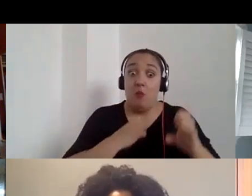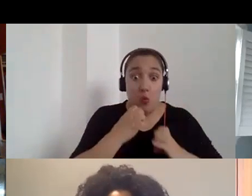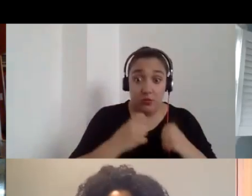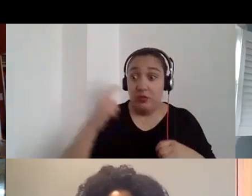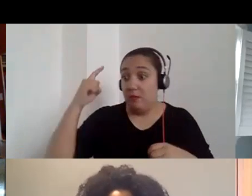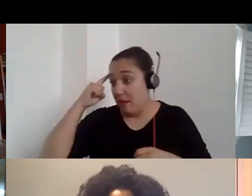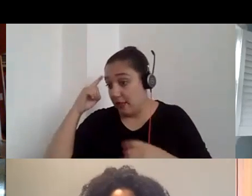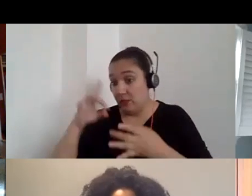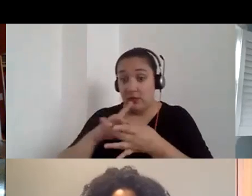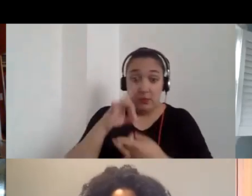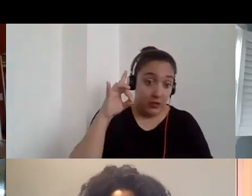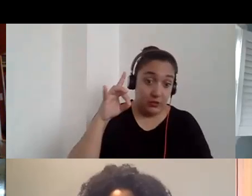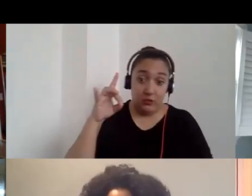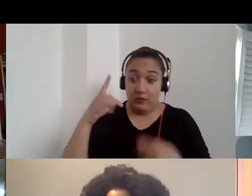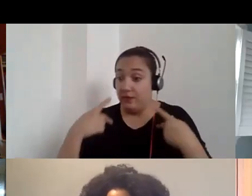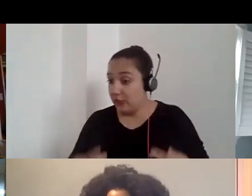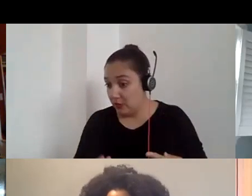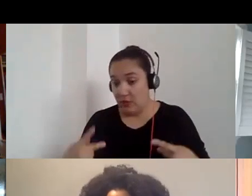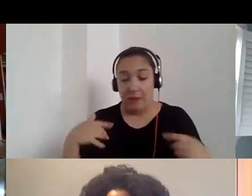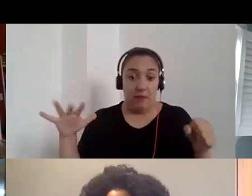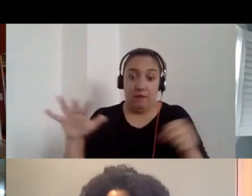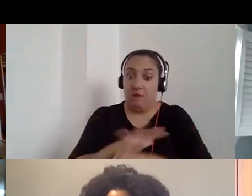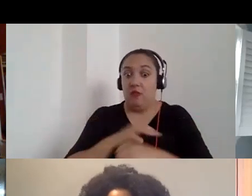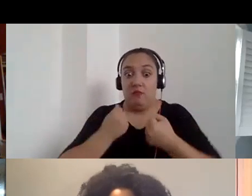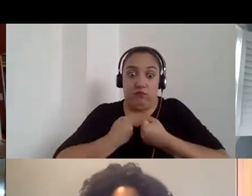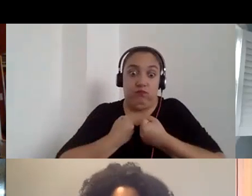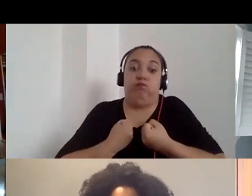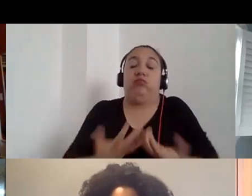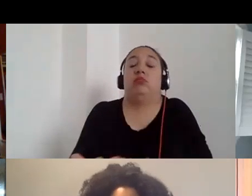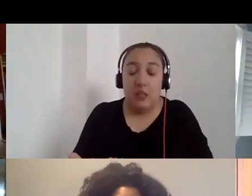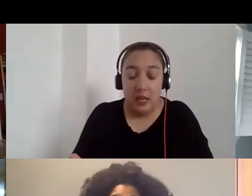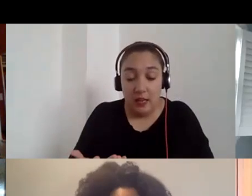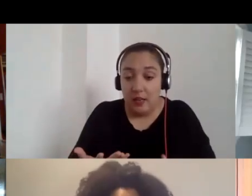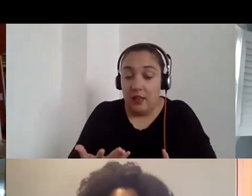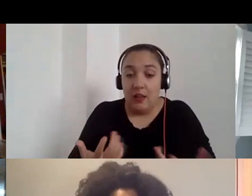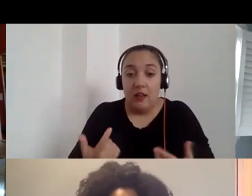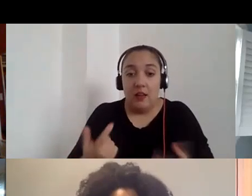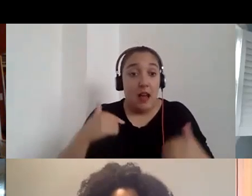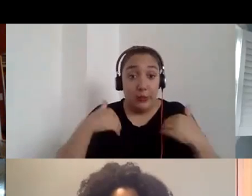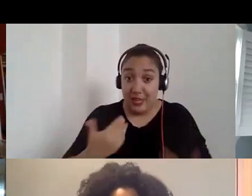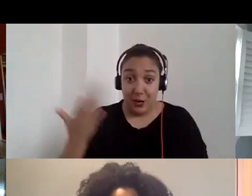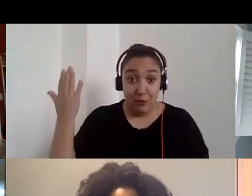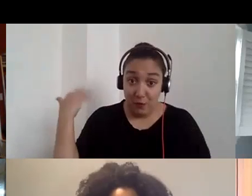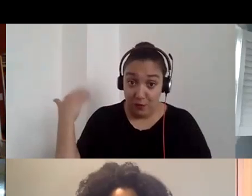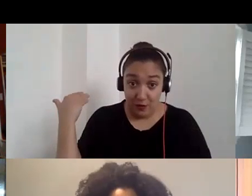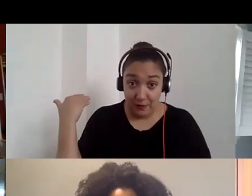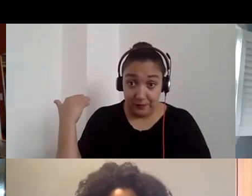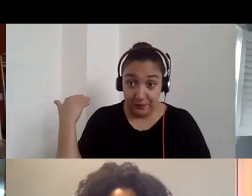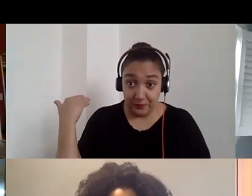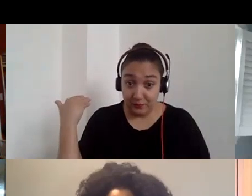I am just exhausted and I was tired before we got to COVID.